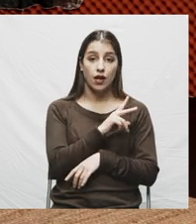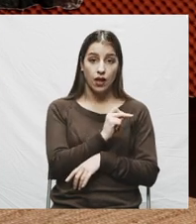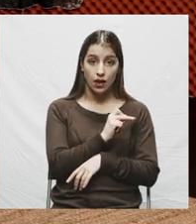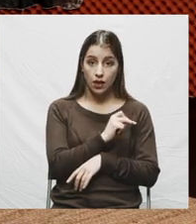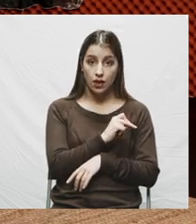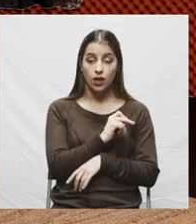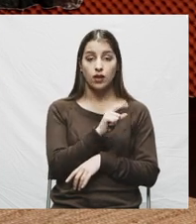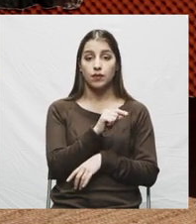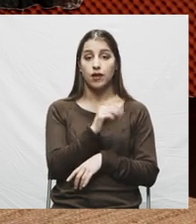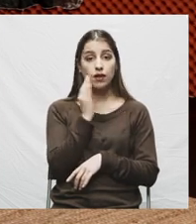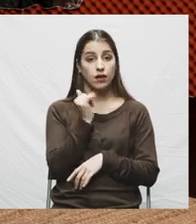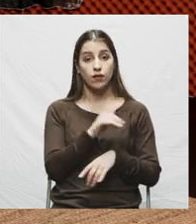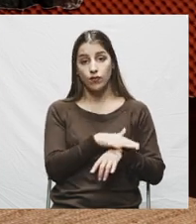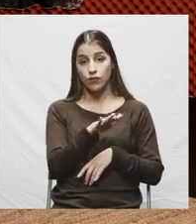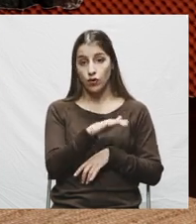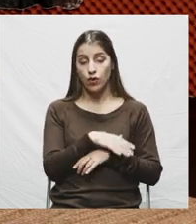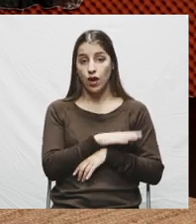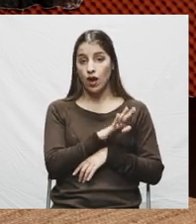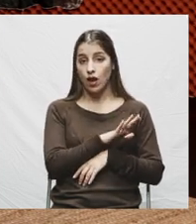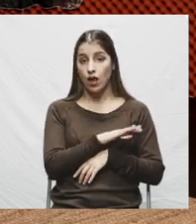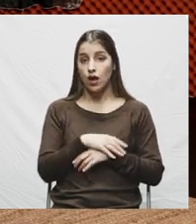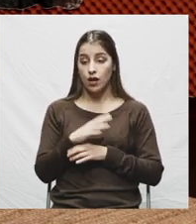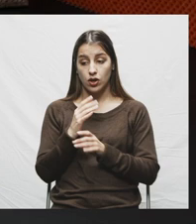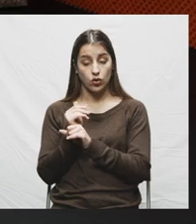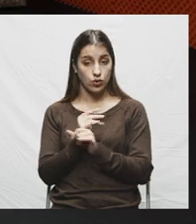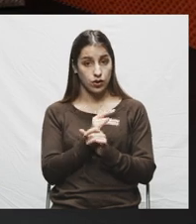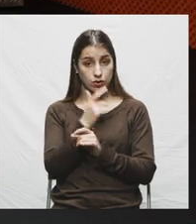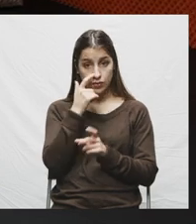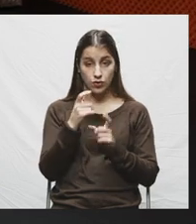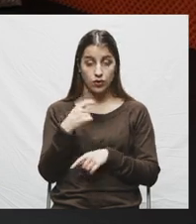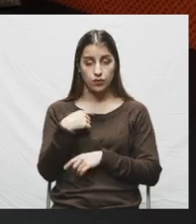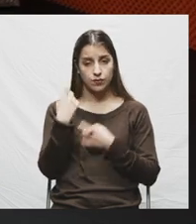trying to do things ouside Gulbenkian. And other people.